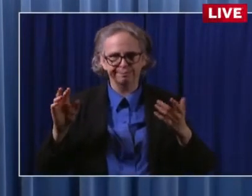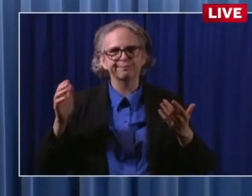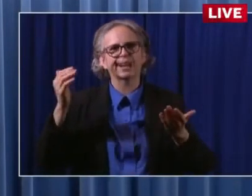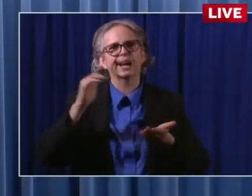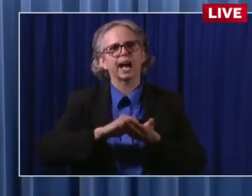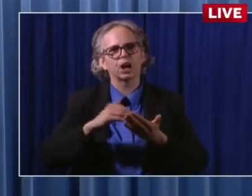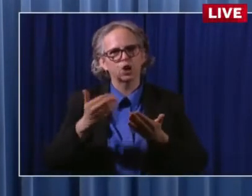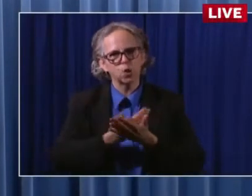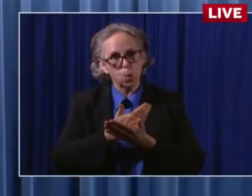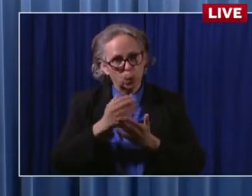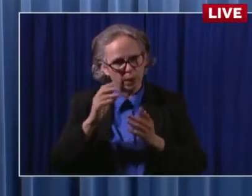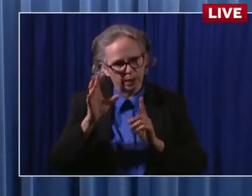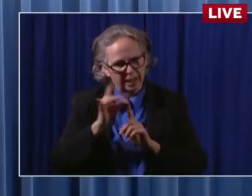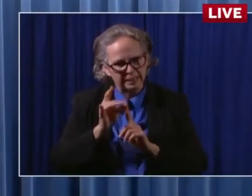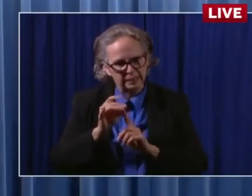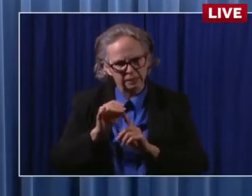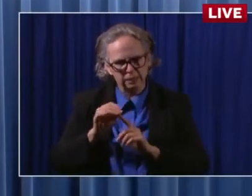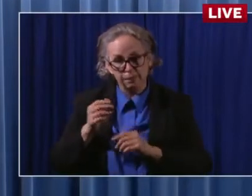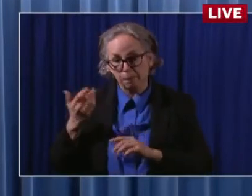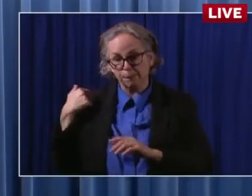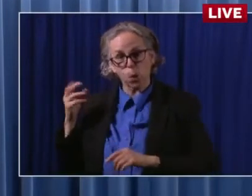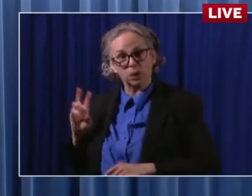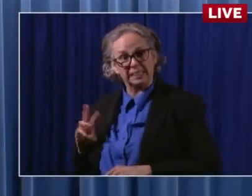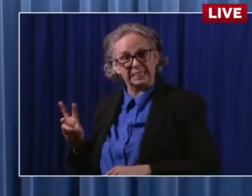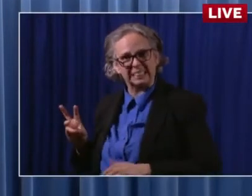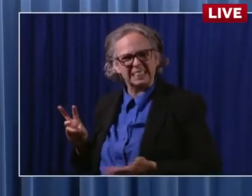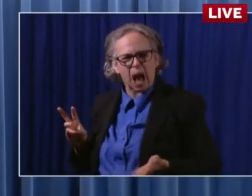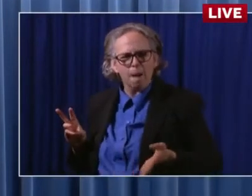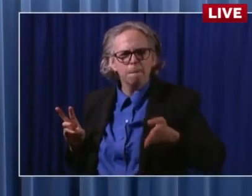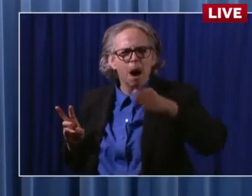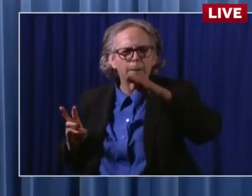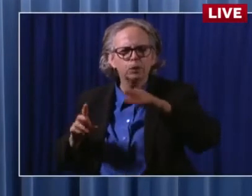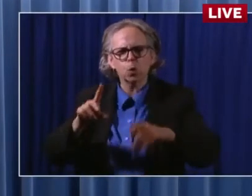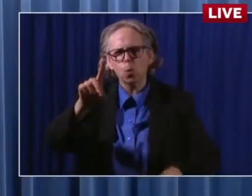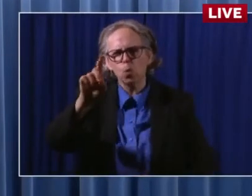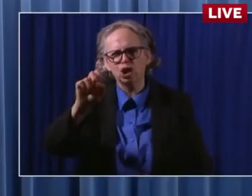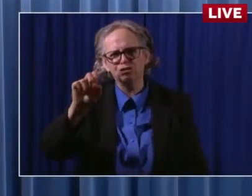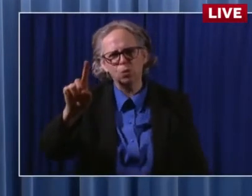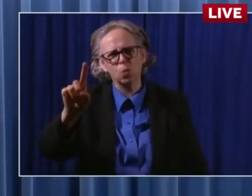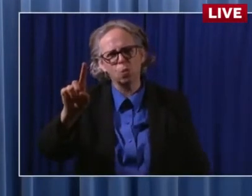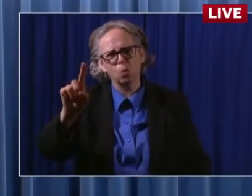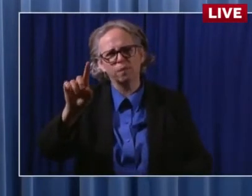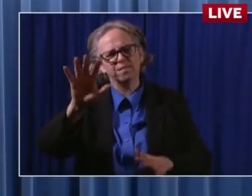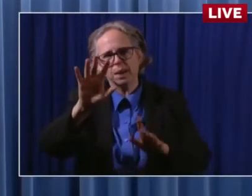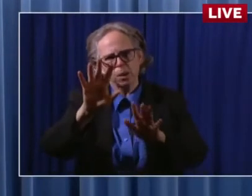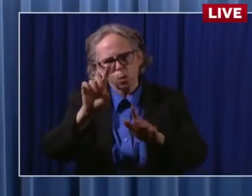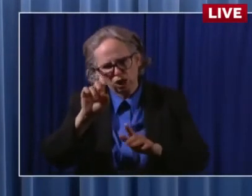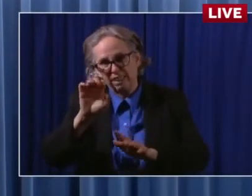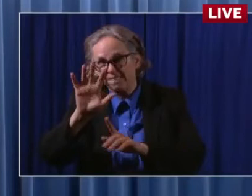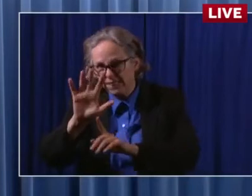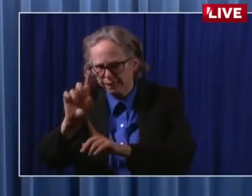FROM JUNE 16 UNTIL JUNE 28, THE AVERAGE NEW CASES PER DAY MORE THAN DOUBLED, FROM 66 TO 151.